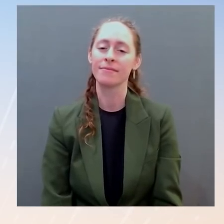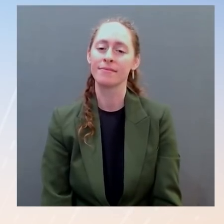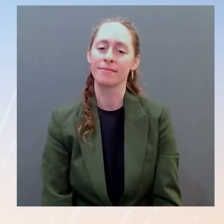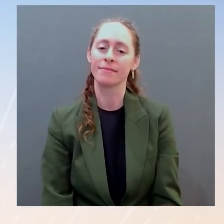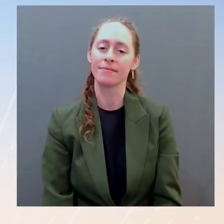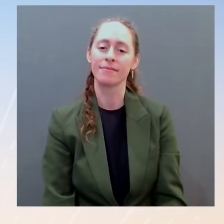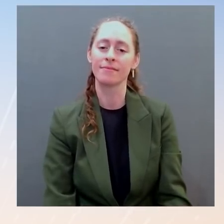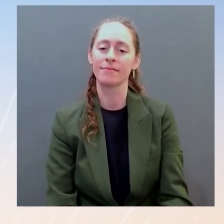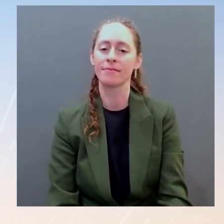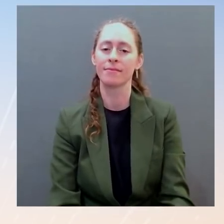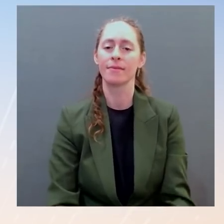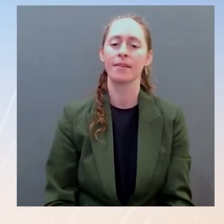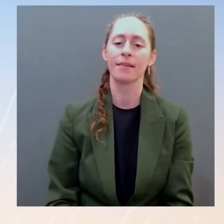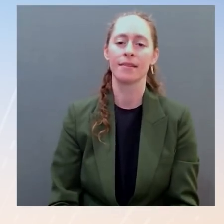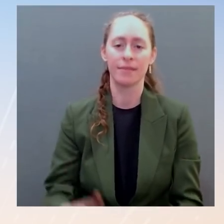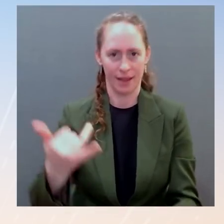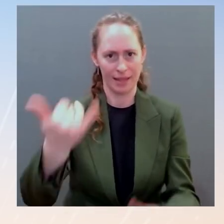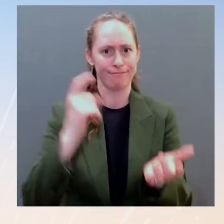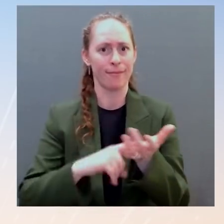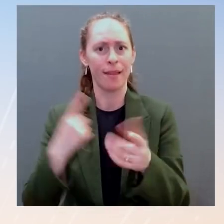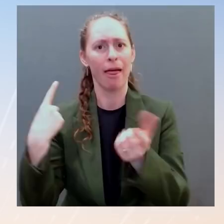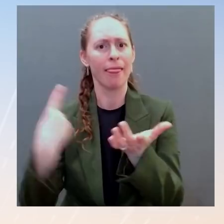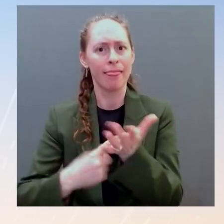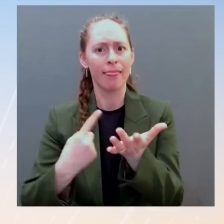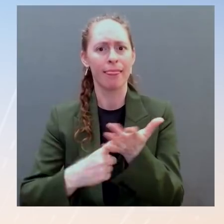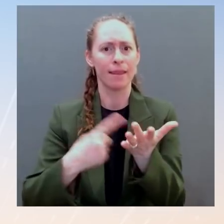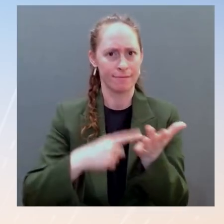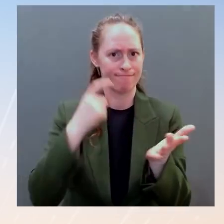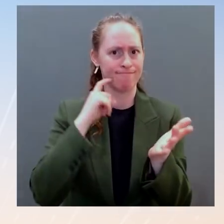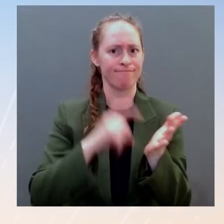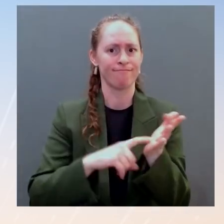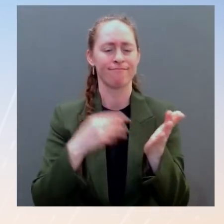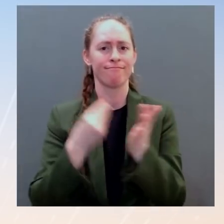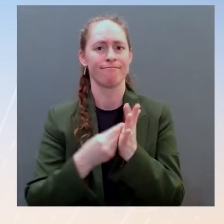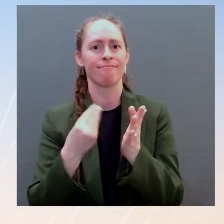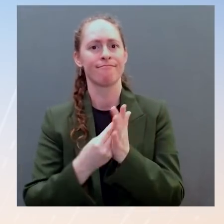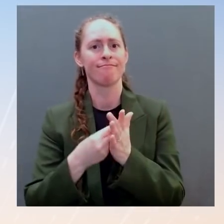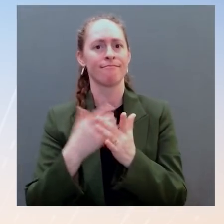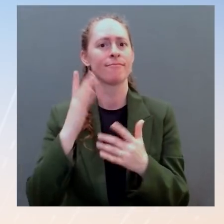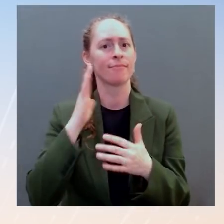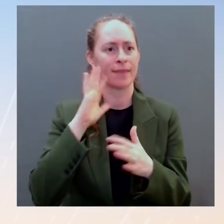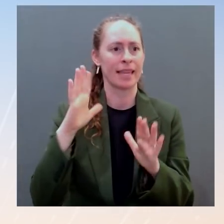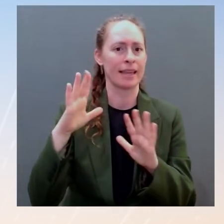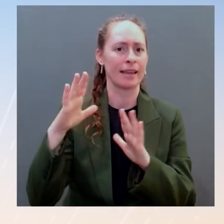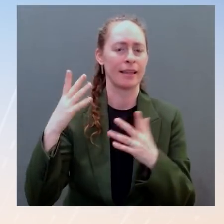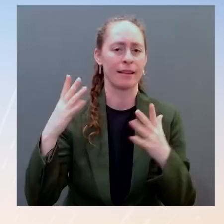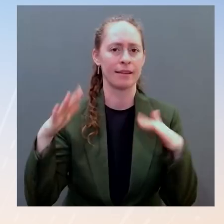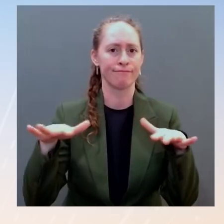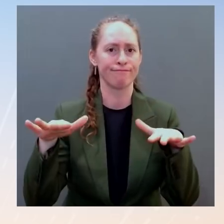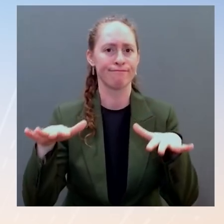The steps that have been taken so far haven't seemed to work to get inflation to come back down. What additional steps are you guys looking at